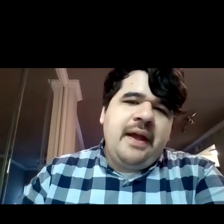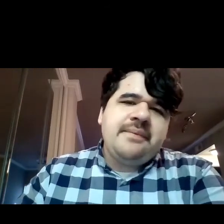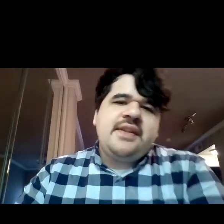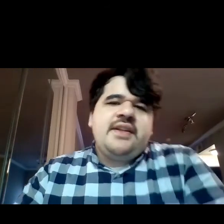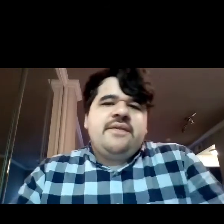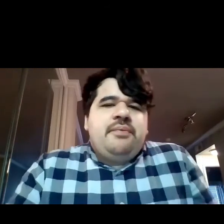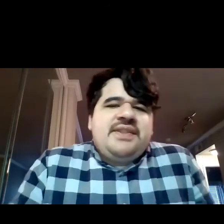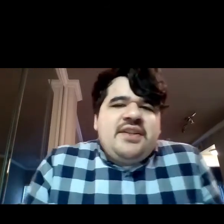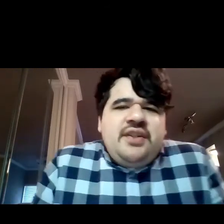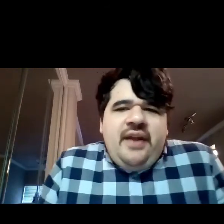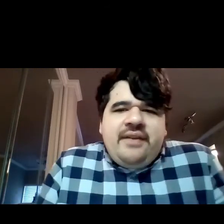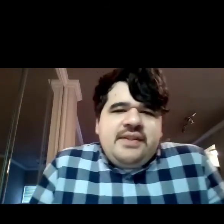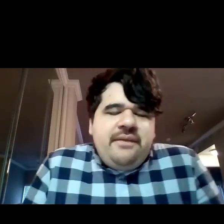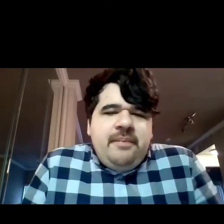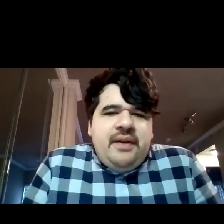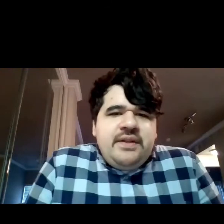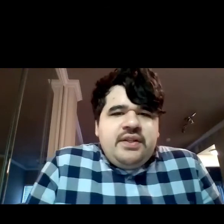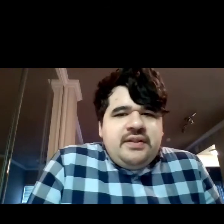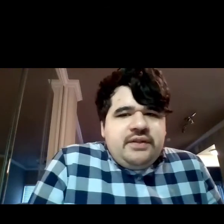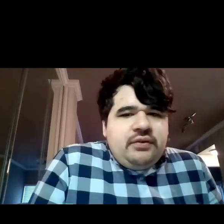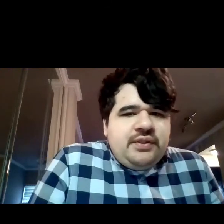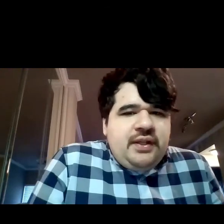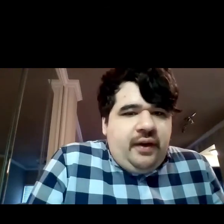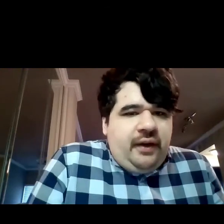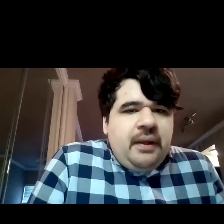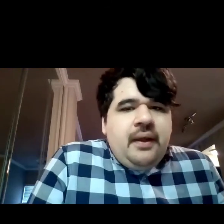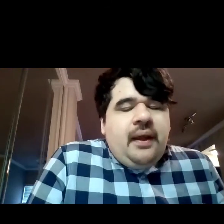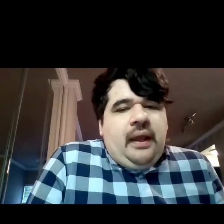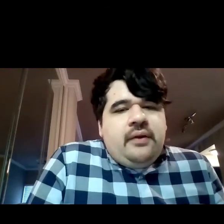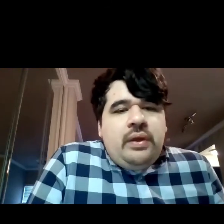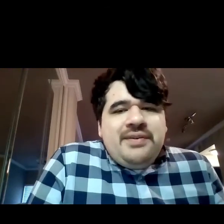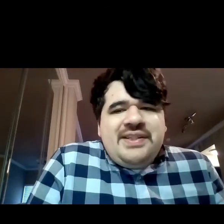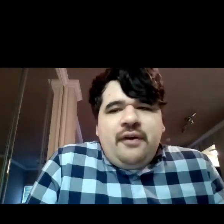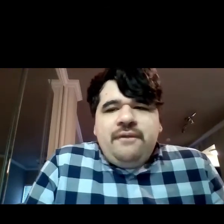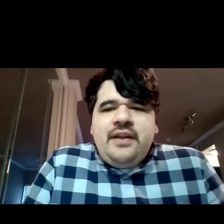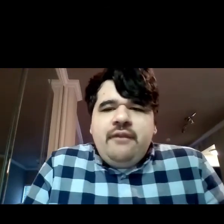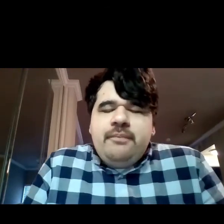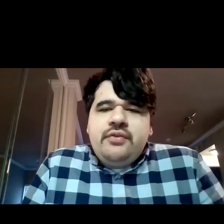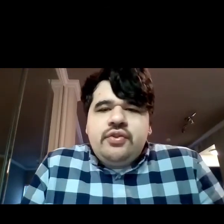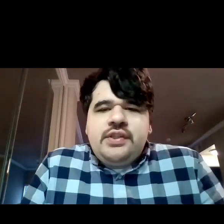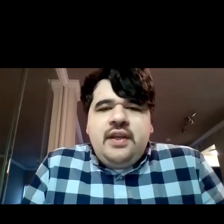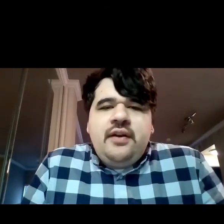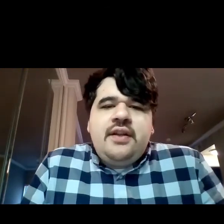So, PABSS stands for protection advocacy for beneficiaries of social security. And we receive our funding from social security